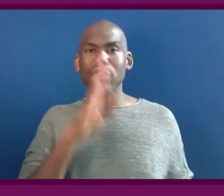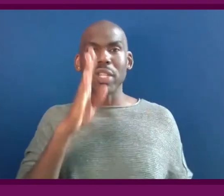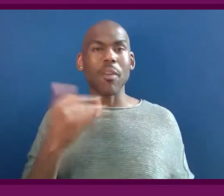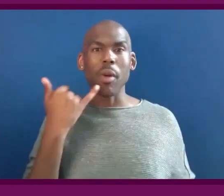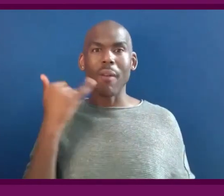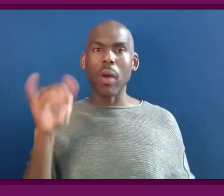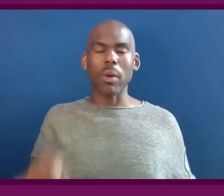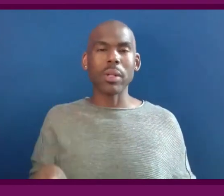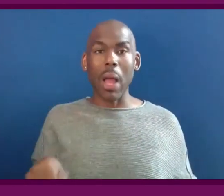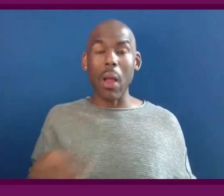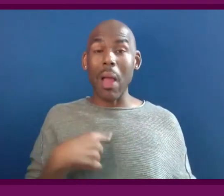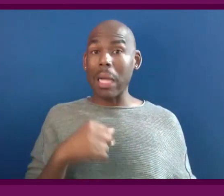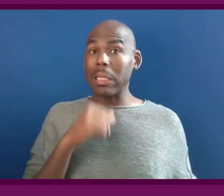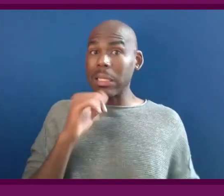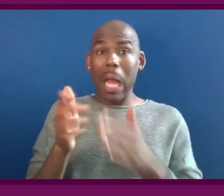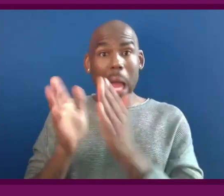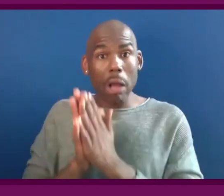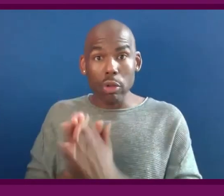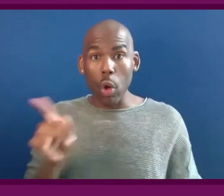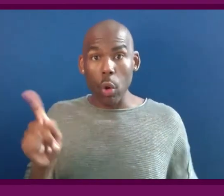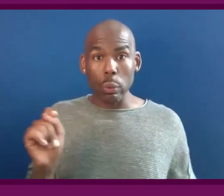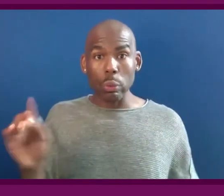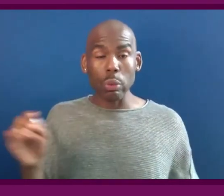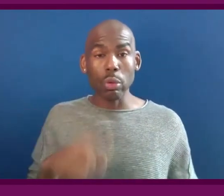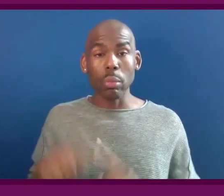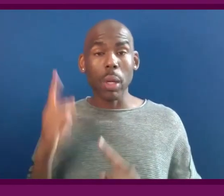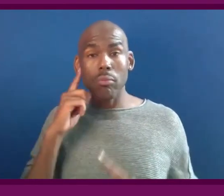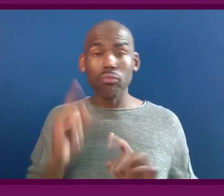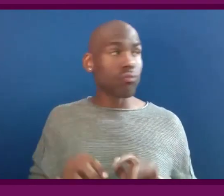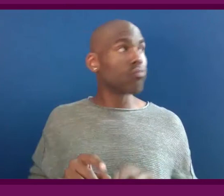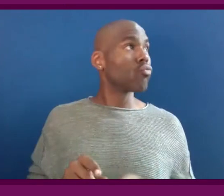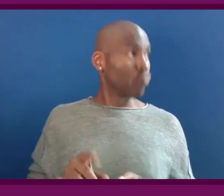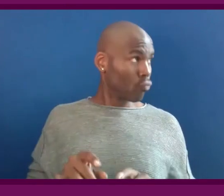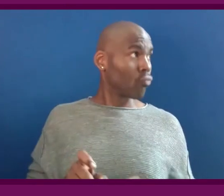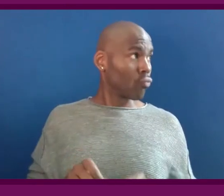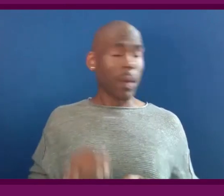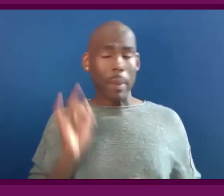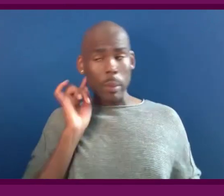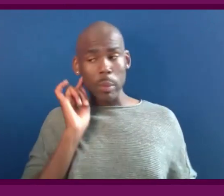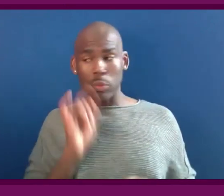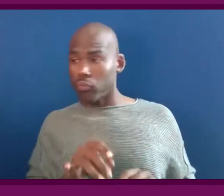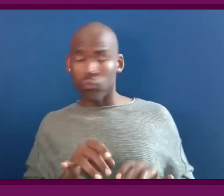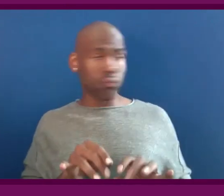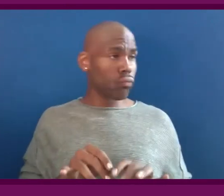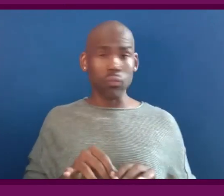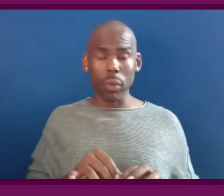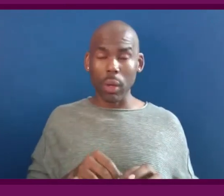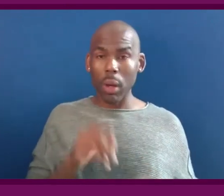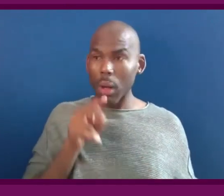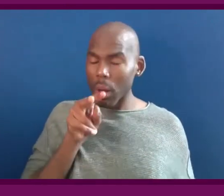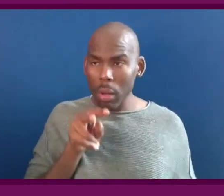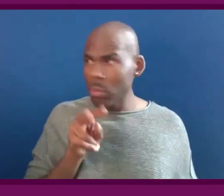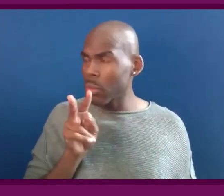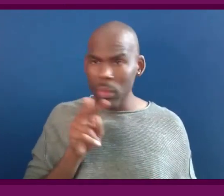And I didn't ask her to. Ashley Inkumsah: Wow. That's amazing. Kamilah Martin-Proctor: Yeah.